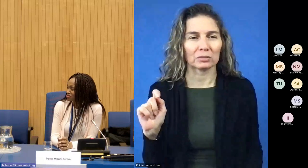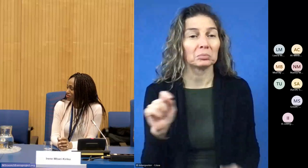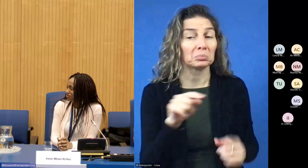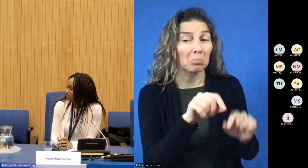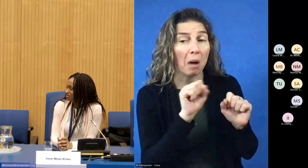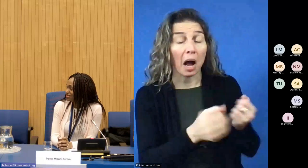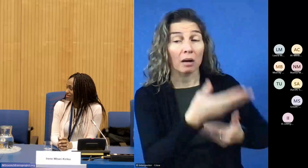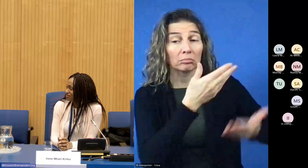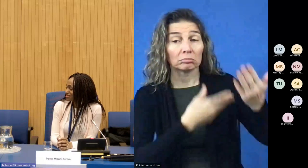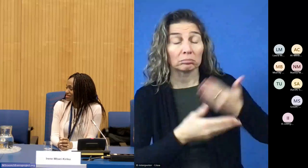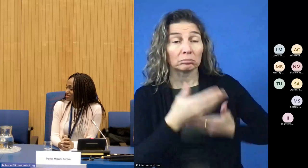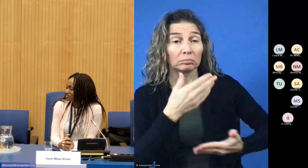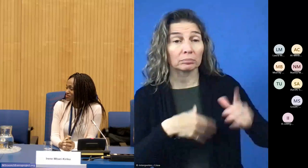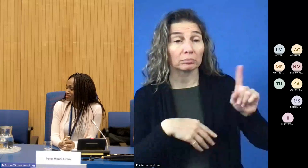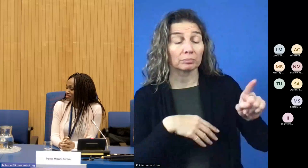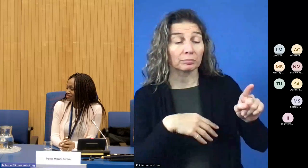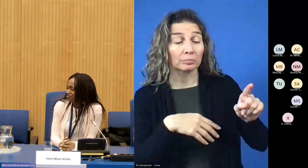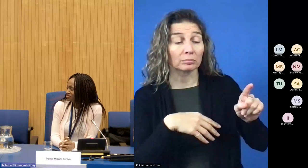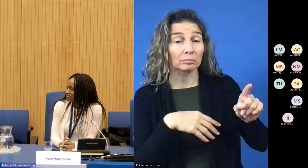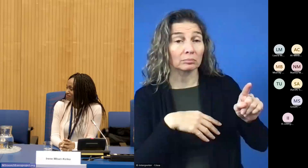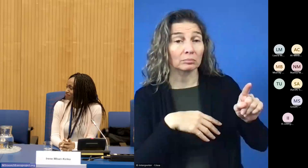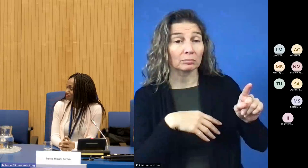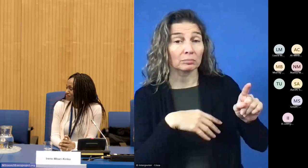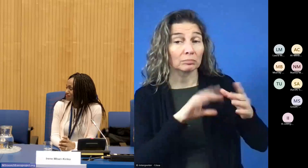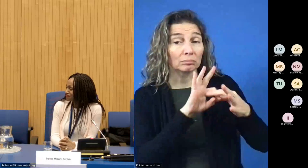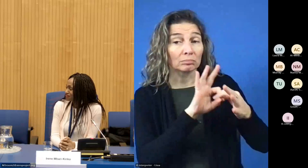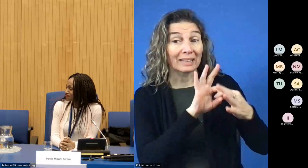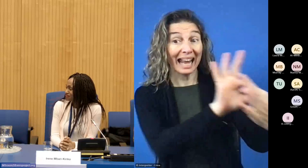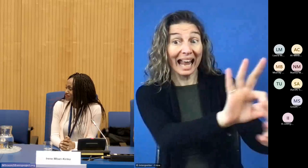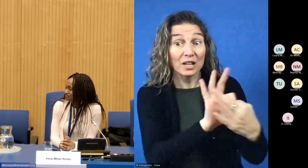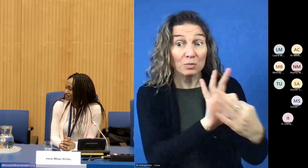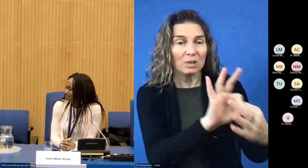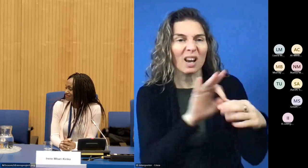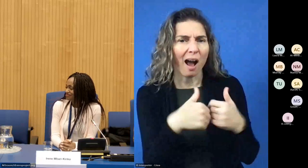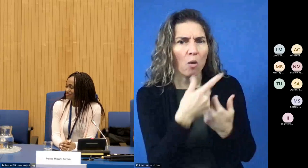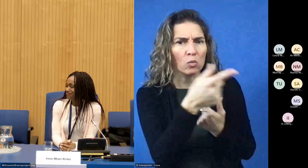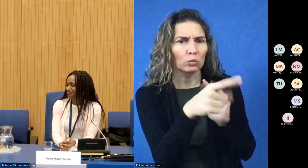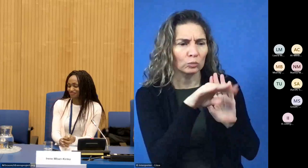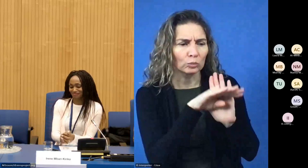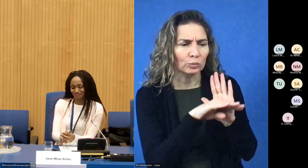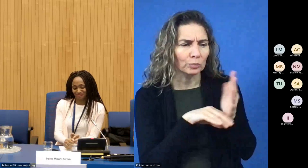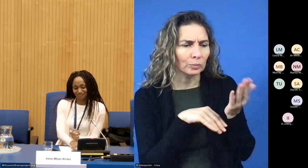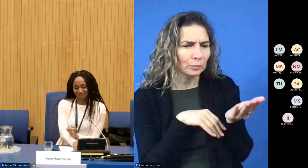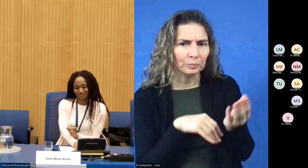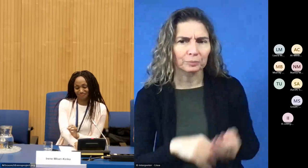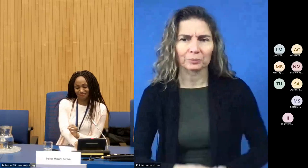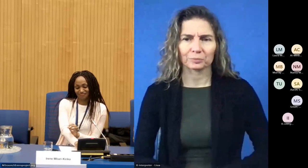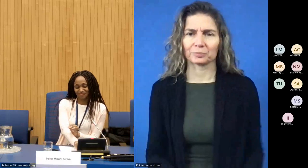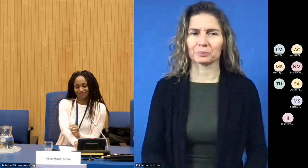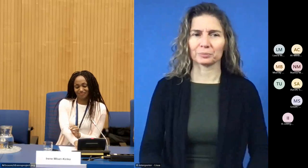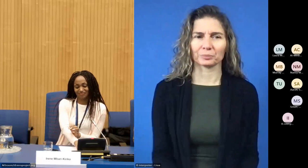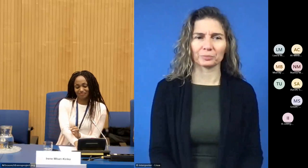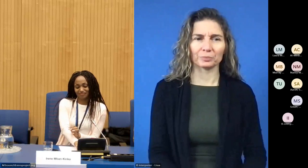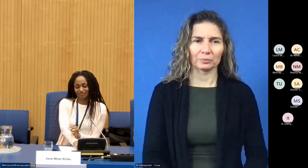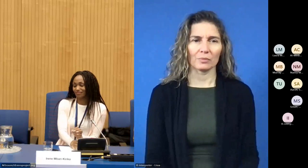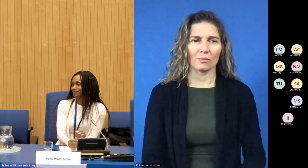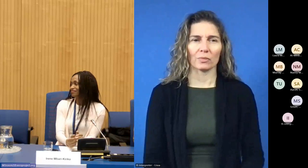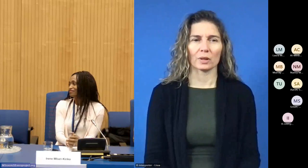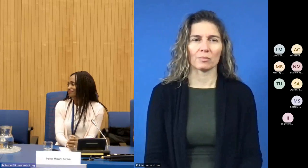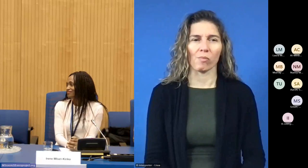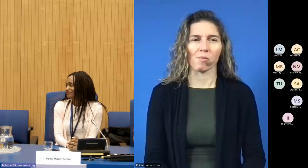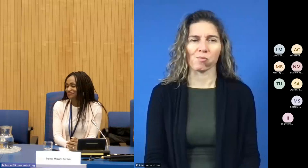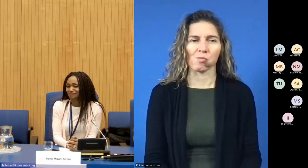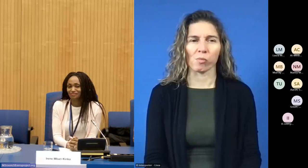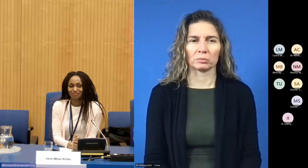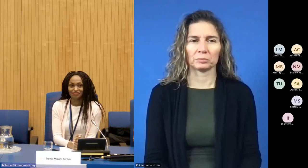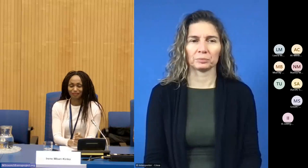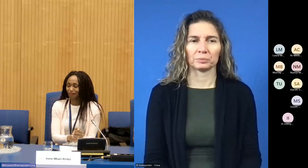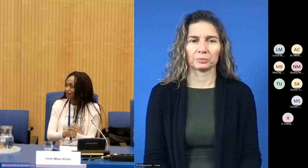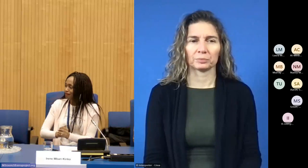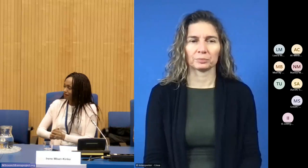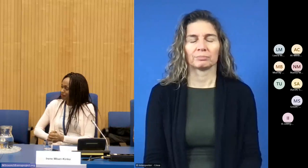their program when it comes to engagement. GILBERT RUTURUTSA: I believe firmly that the